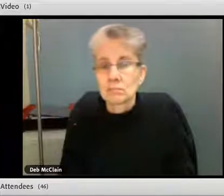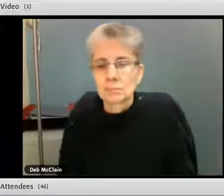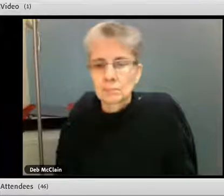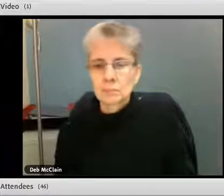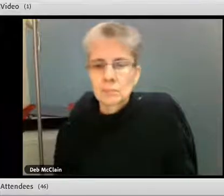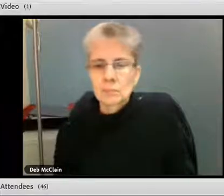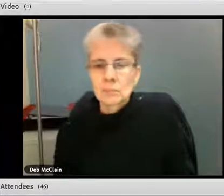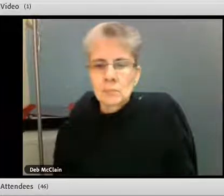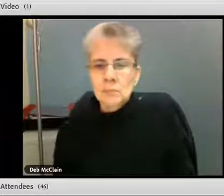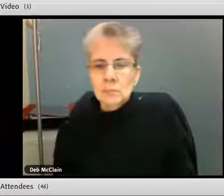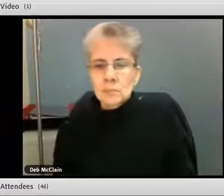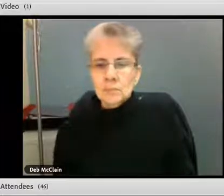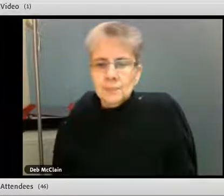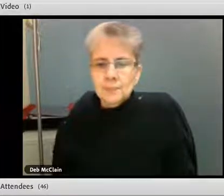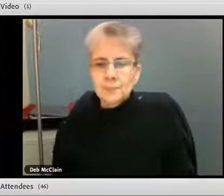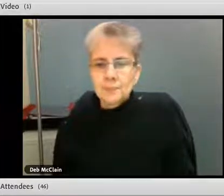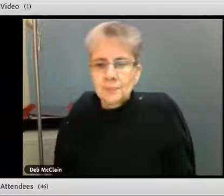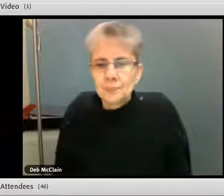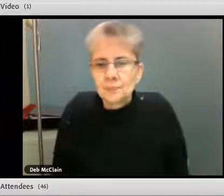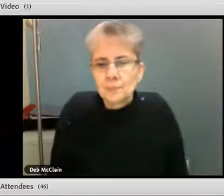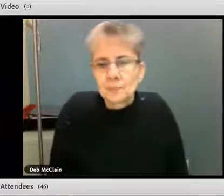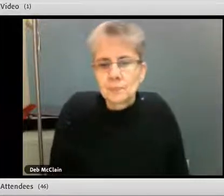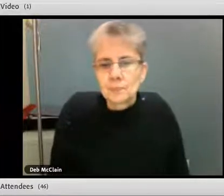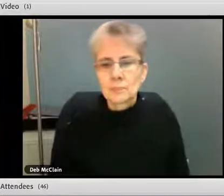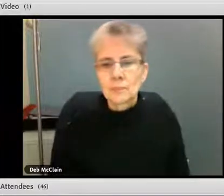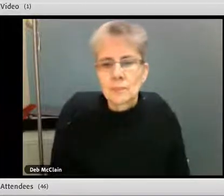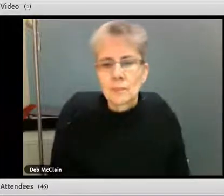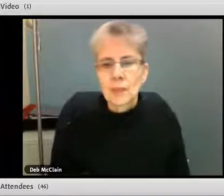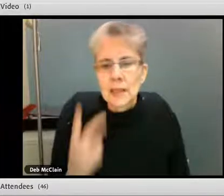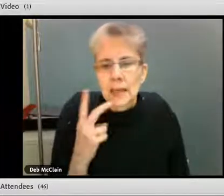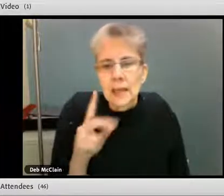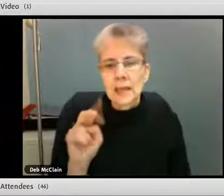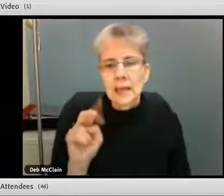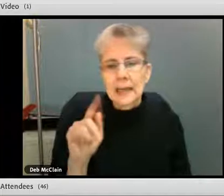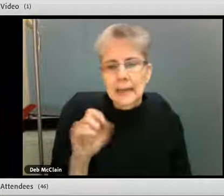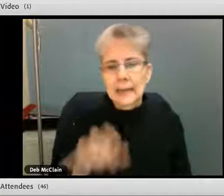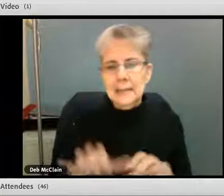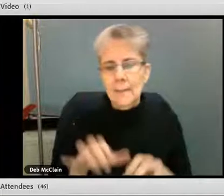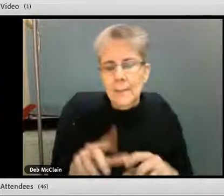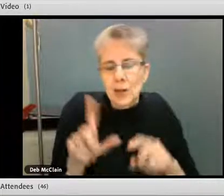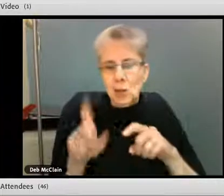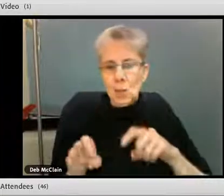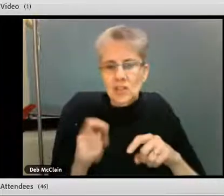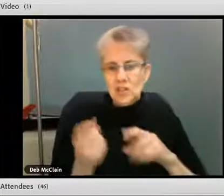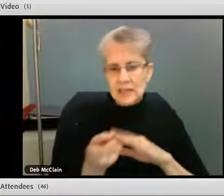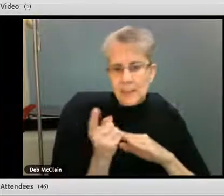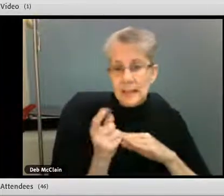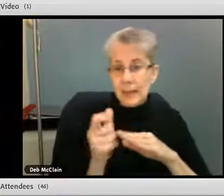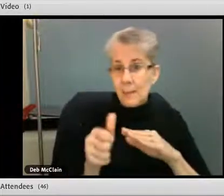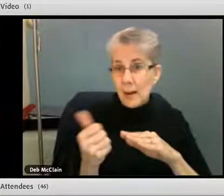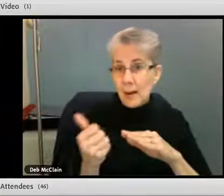I see Nicky's typing a question. We'll wait just a second. Anybody have a question, it's a great time to ask.